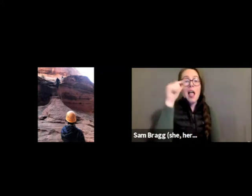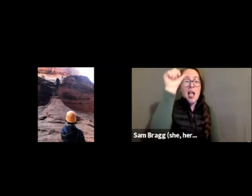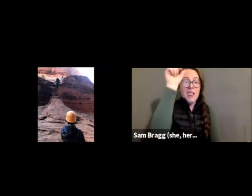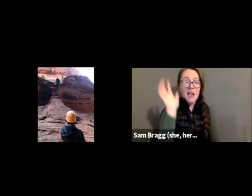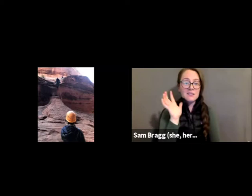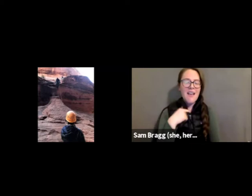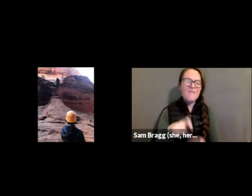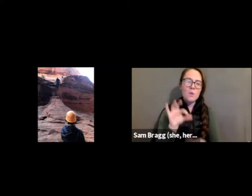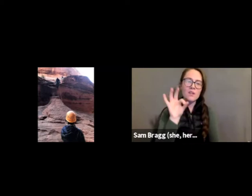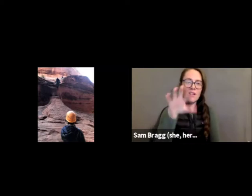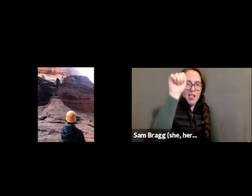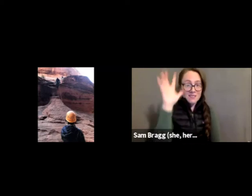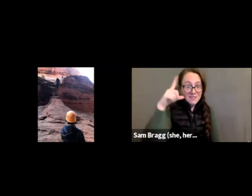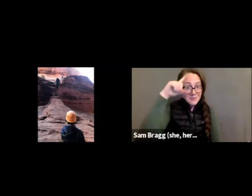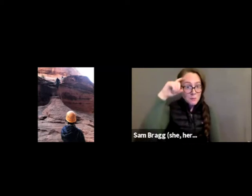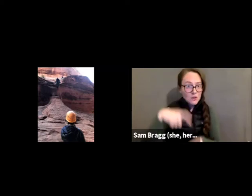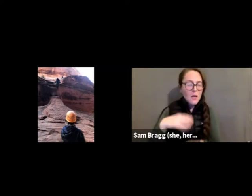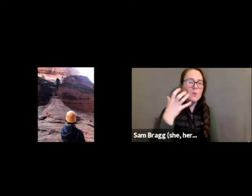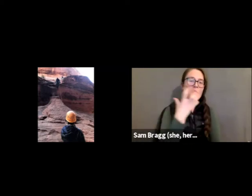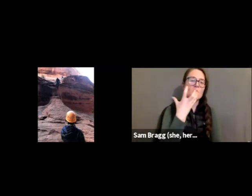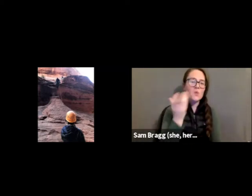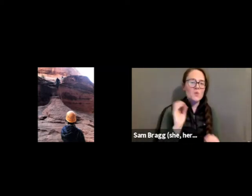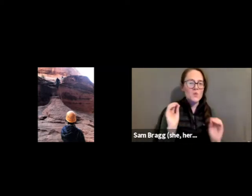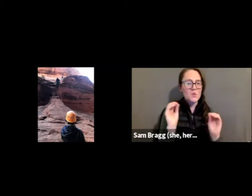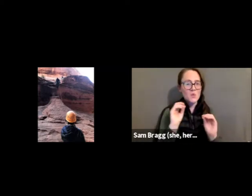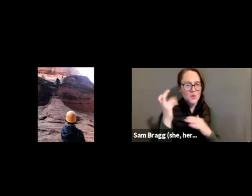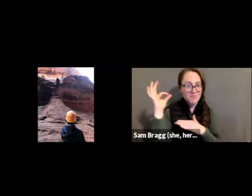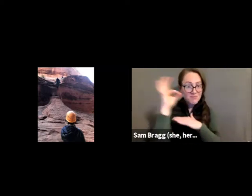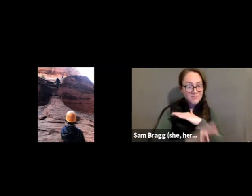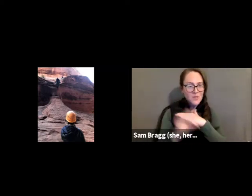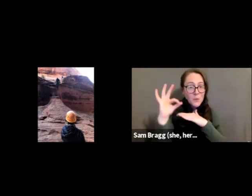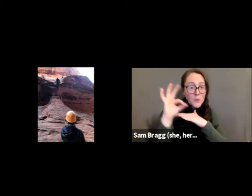to view and then trying to express. It was nice to be in Alaska during the summer because there